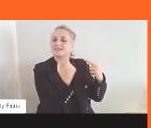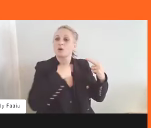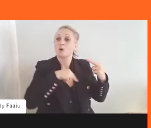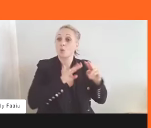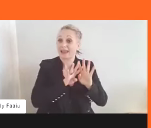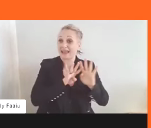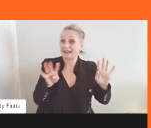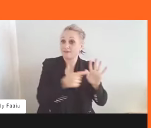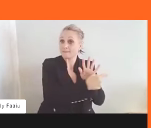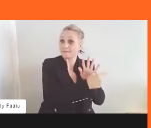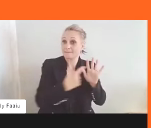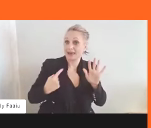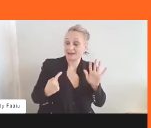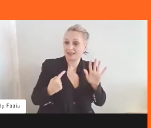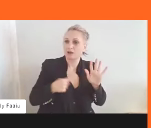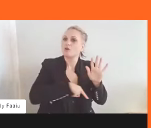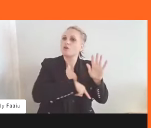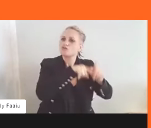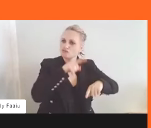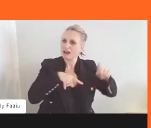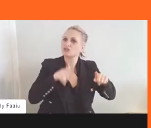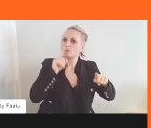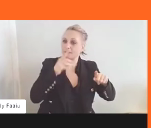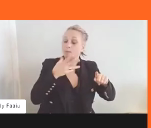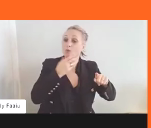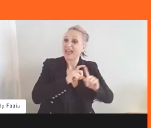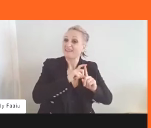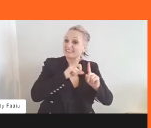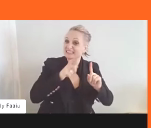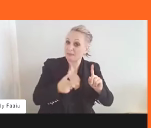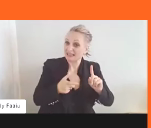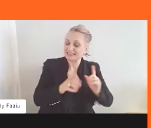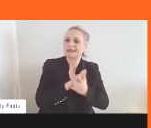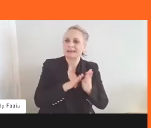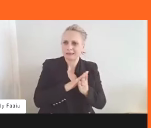us so we don't head off in the wrong route. So this slide shows